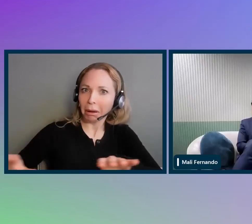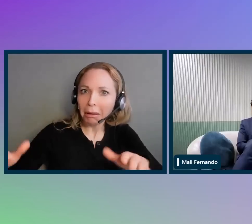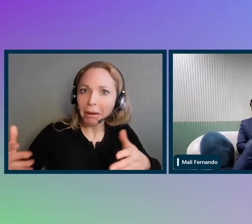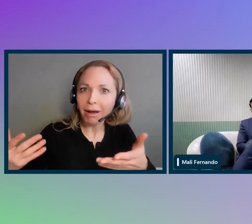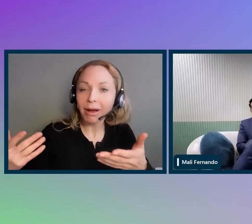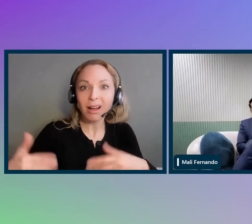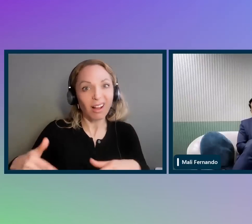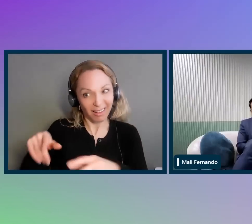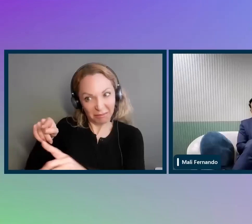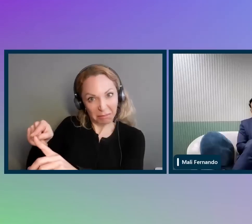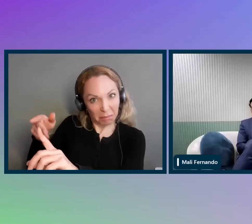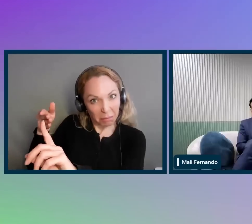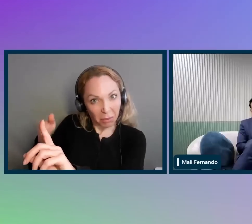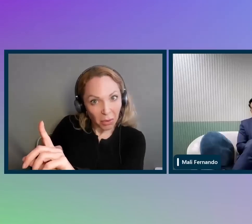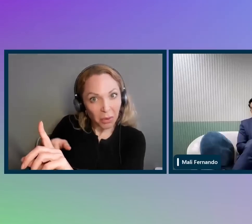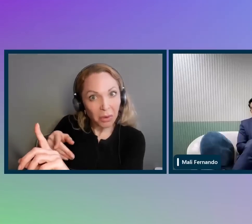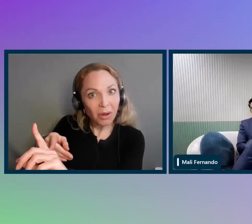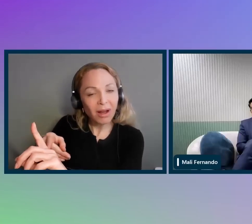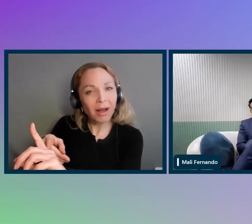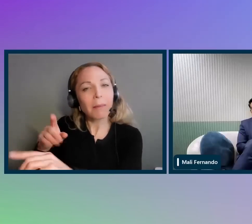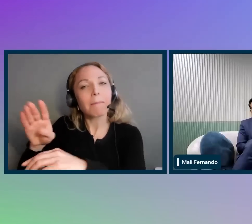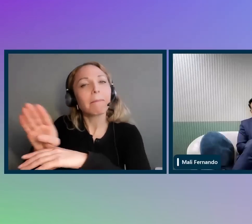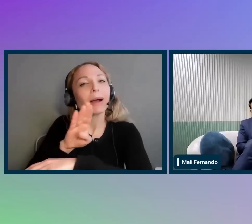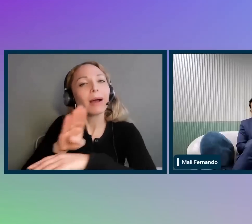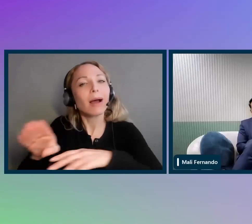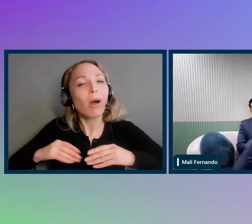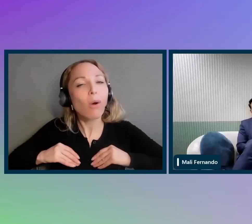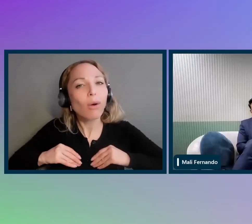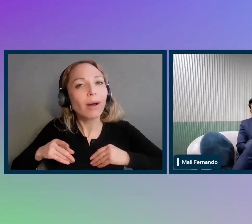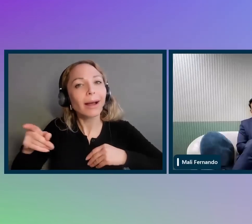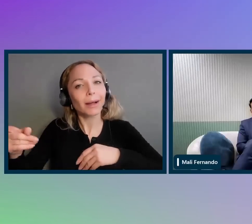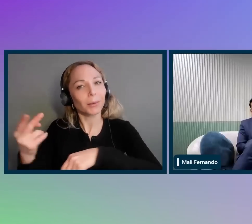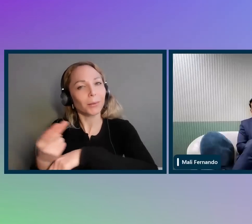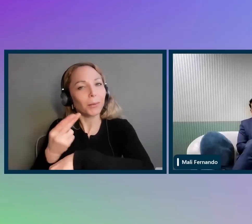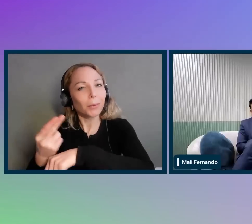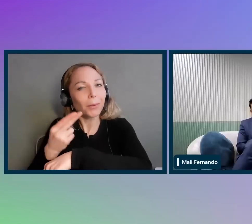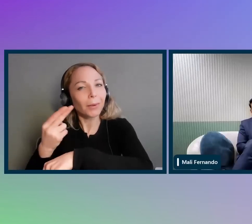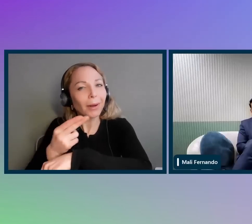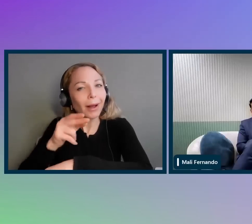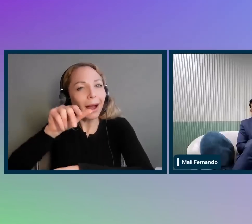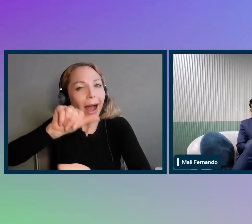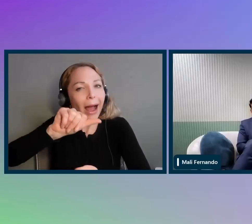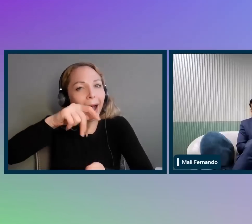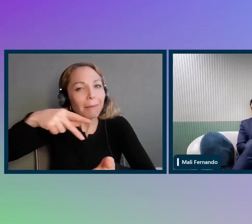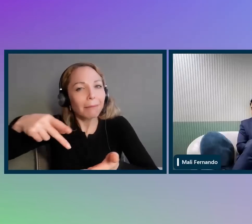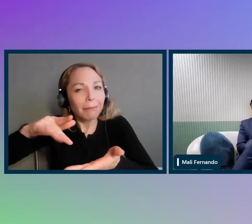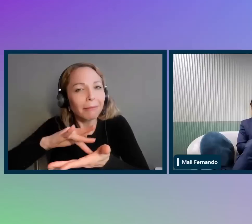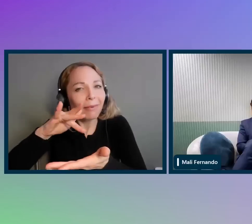And for me, that was a moment when I just went, you know, we are really making a difference.